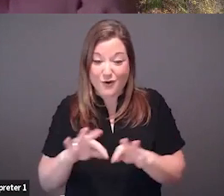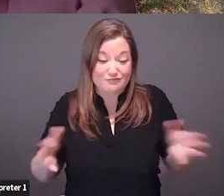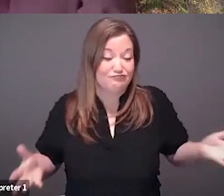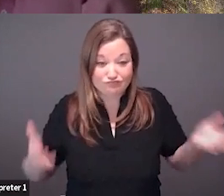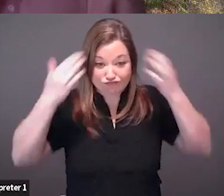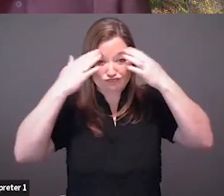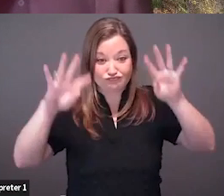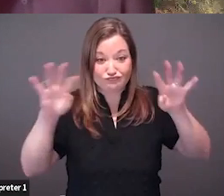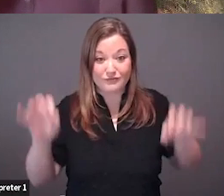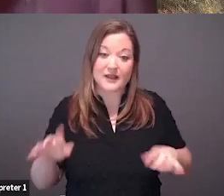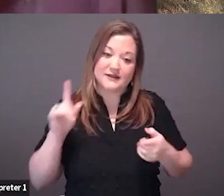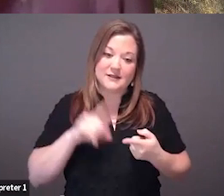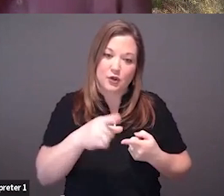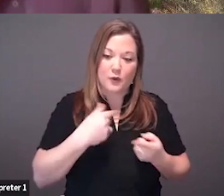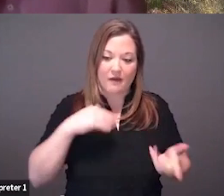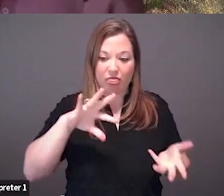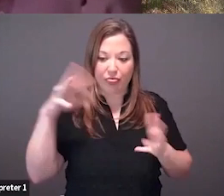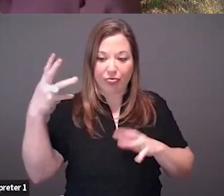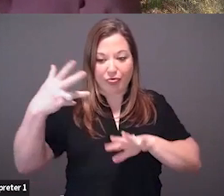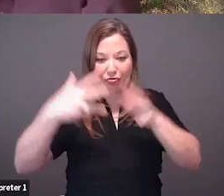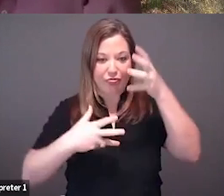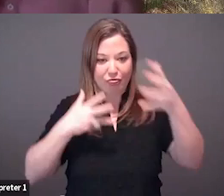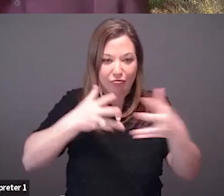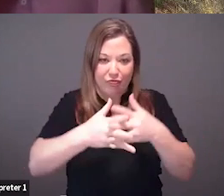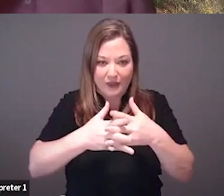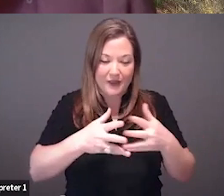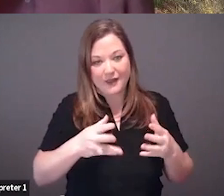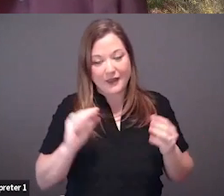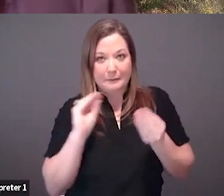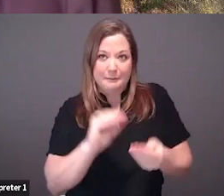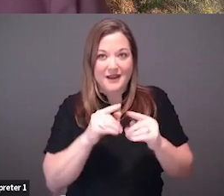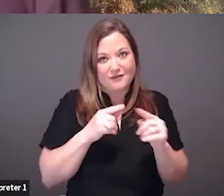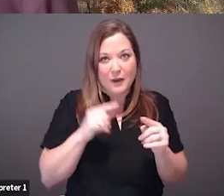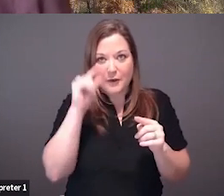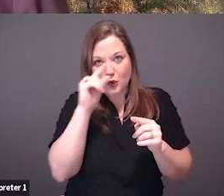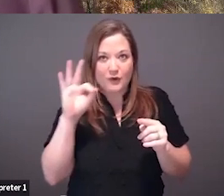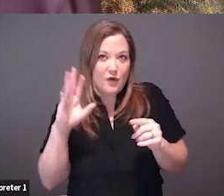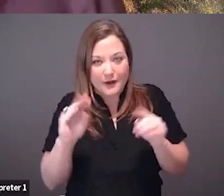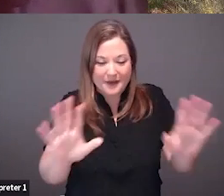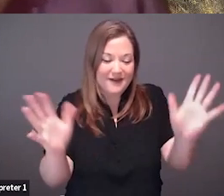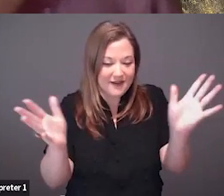unless you have a janky one where you've embedded an iframe and it says embedded from Google Forms. Otherwise, you have no idea what's building that.